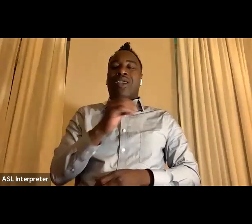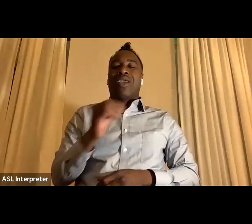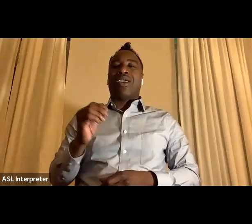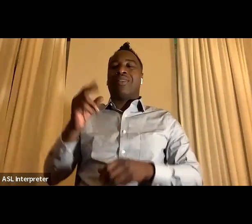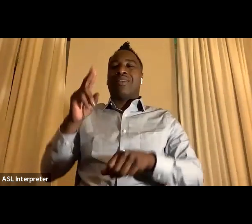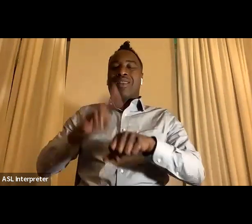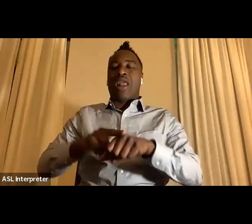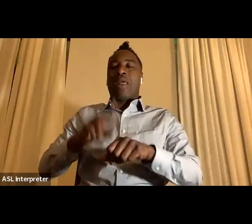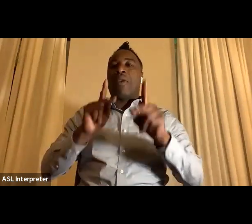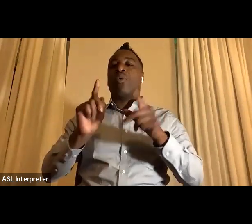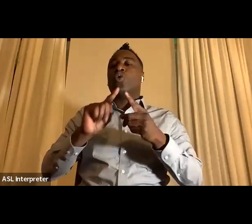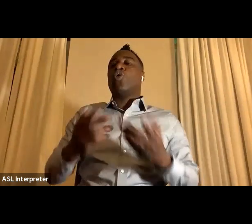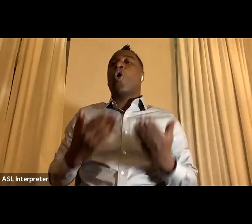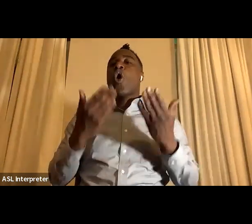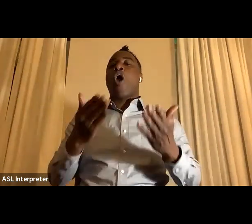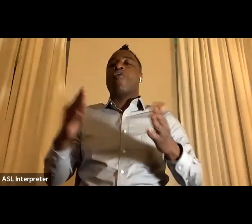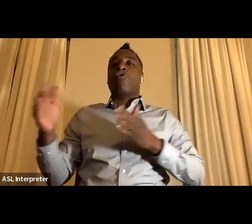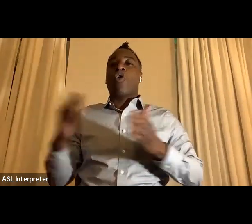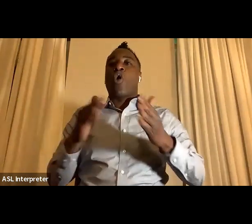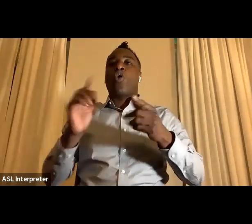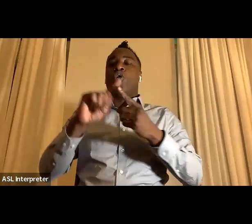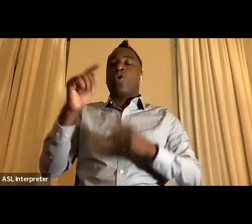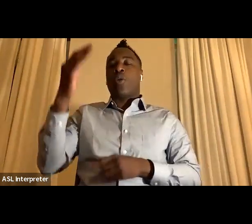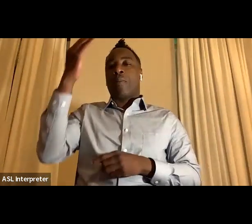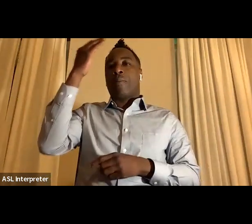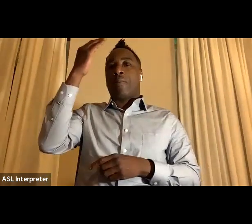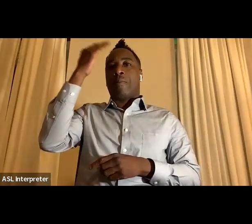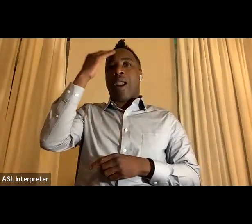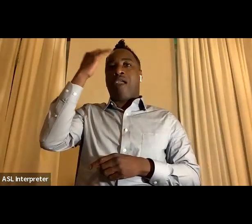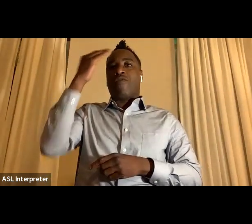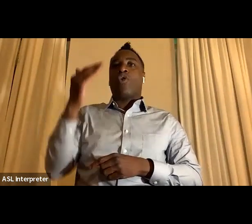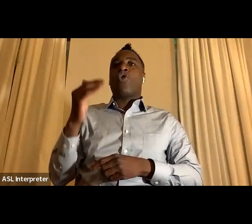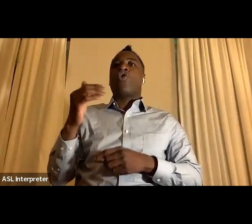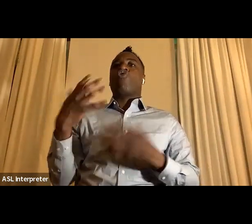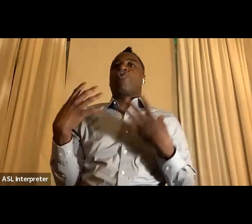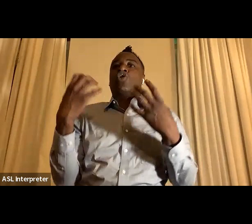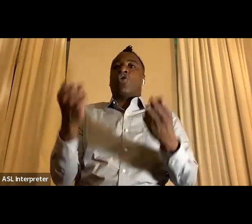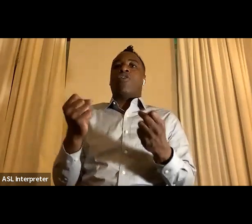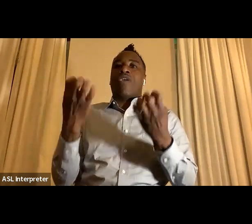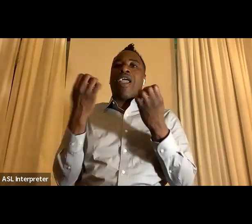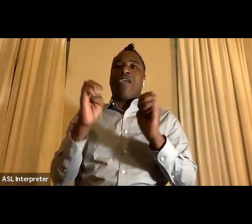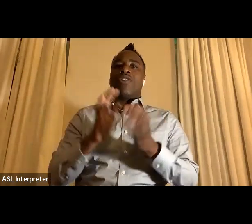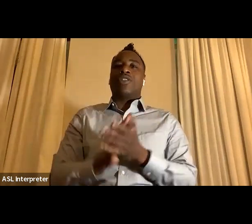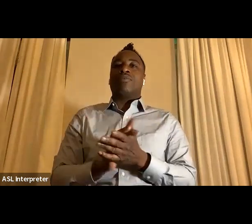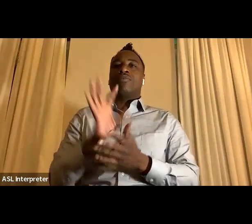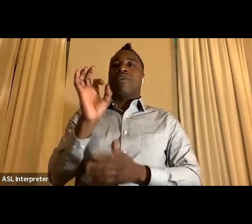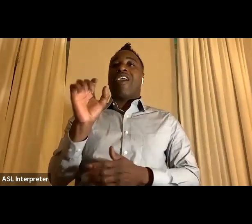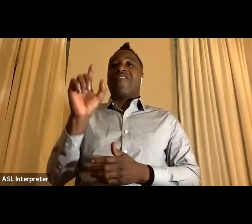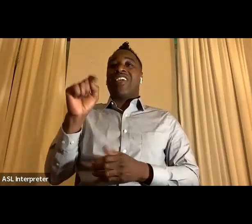to offer a road to mindful restorative efforts. A feast in the desert was created with the intention of unifying